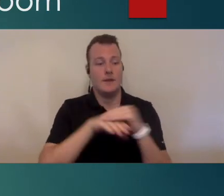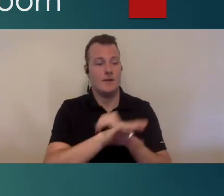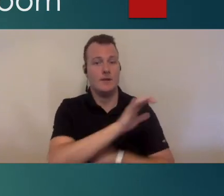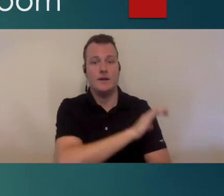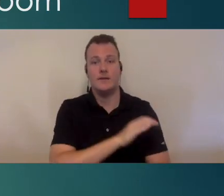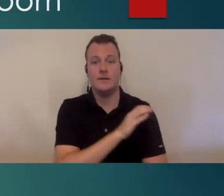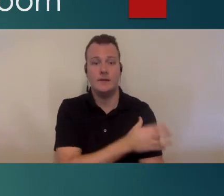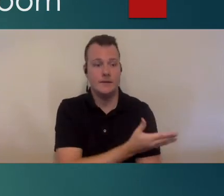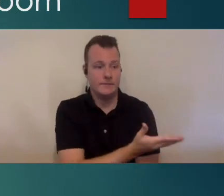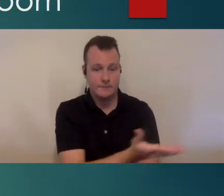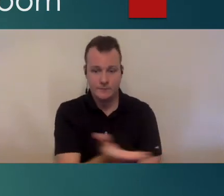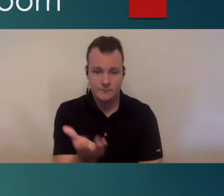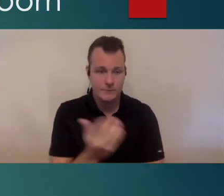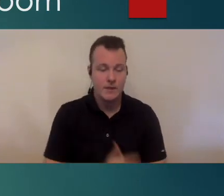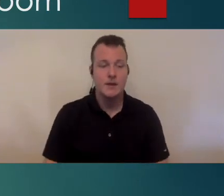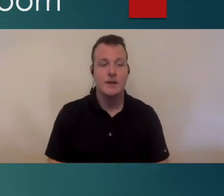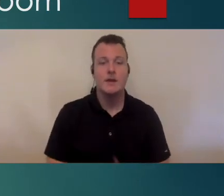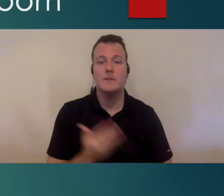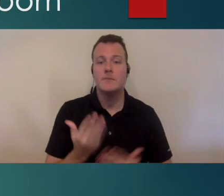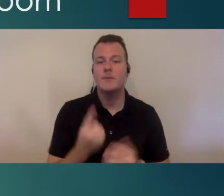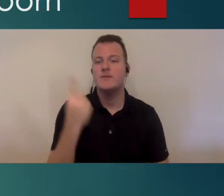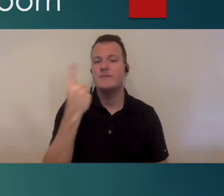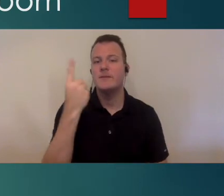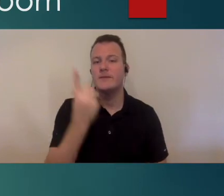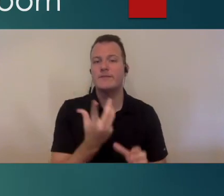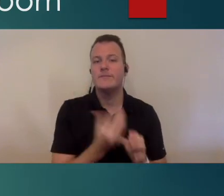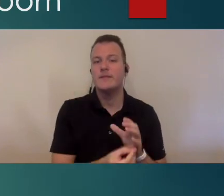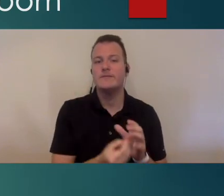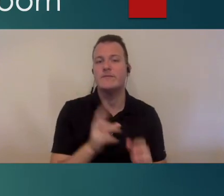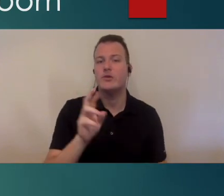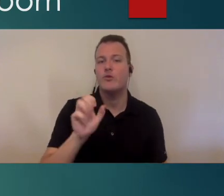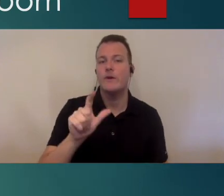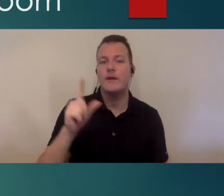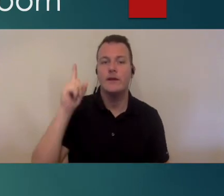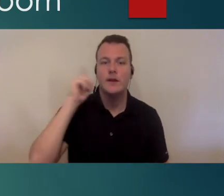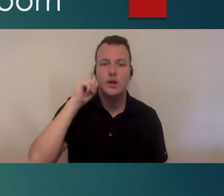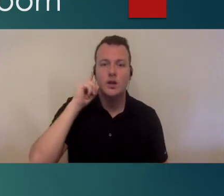and see that they're missing something, let's say a real ear machine, or maybe